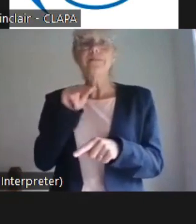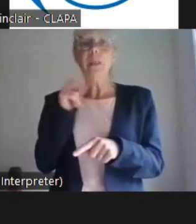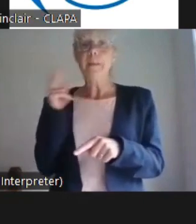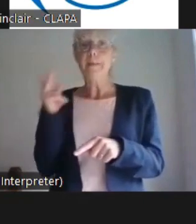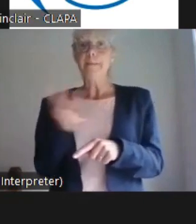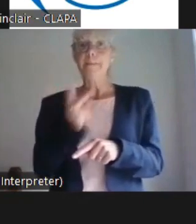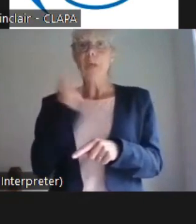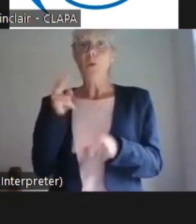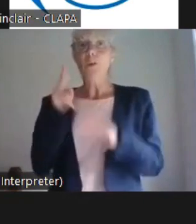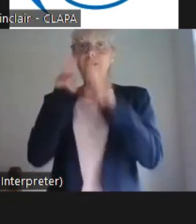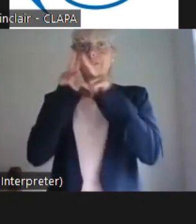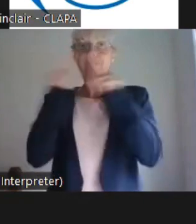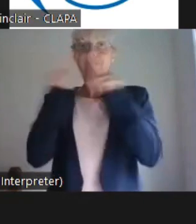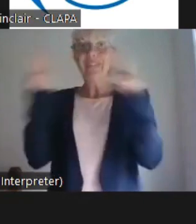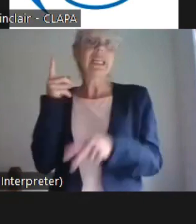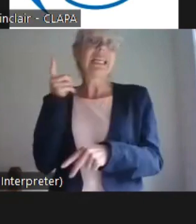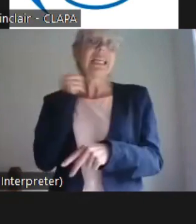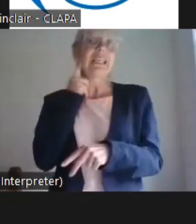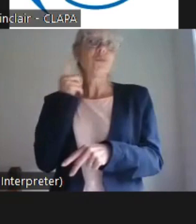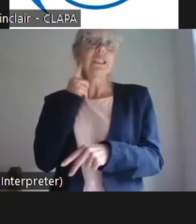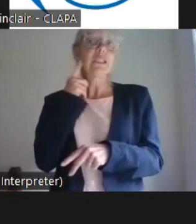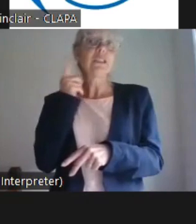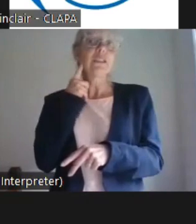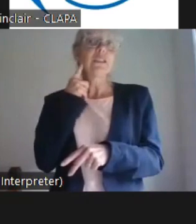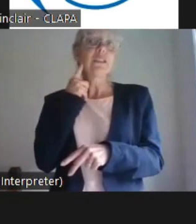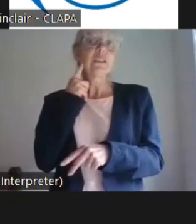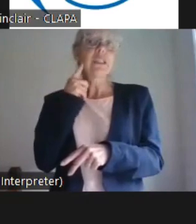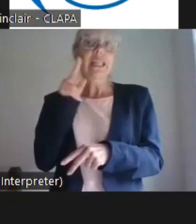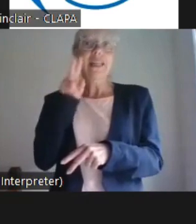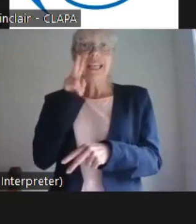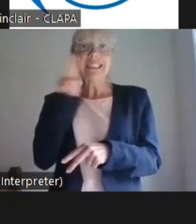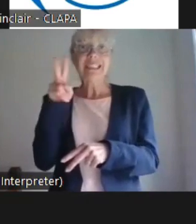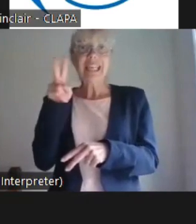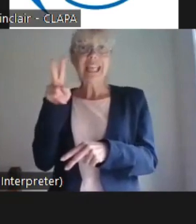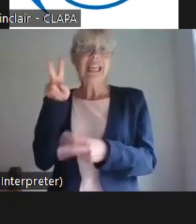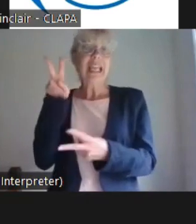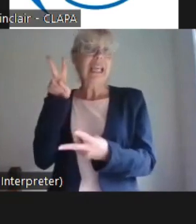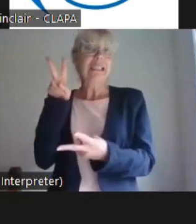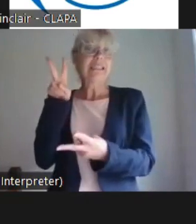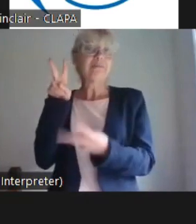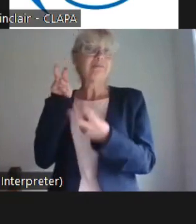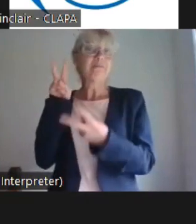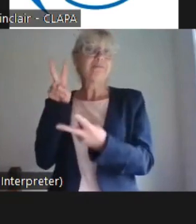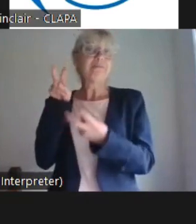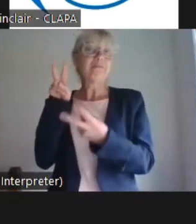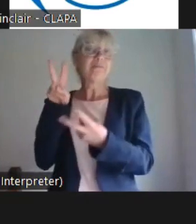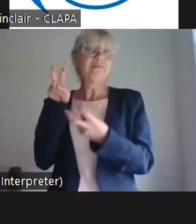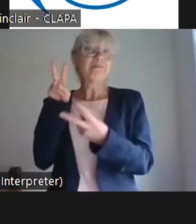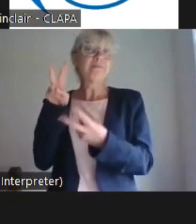and hearing they're seeing and hearing as much information about the speech sounds that you're